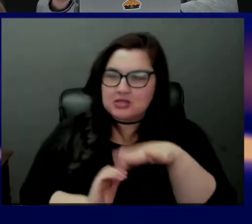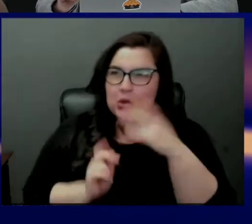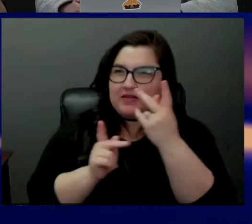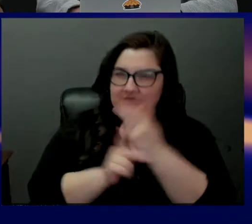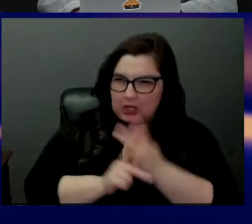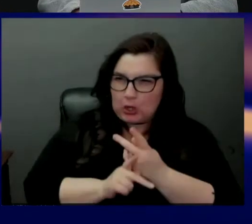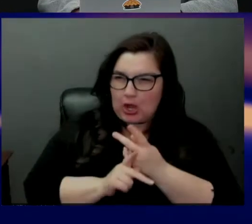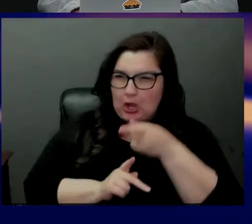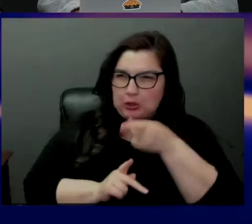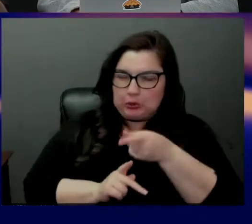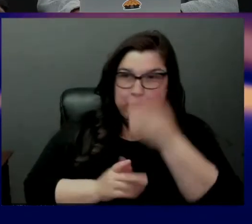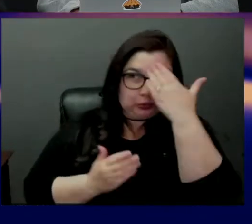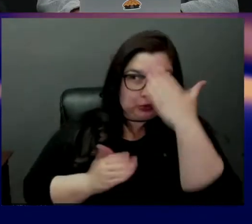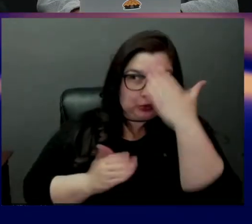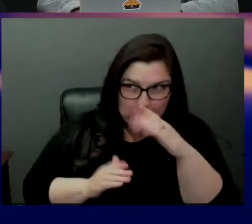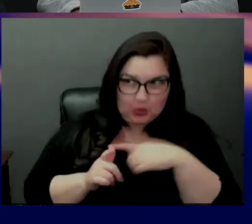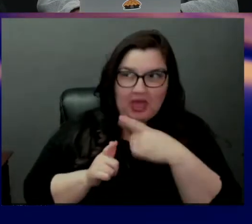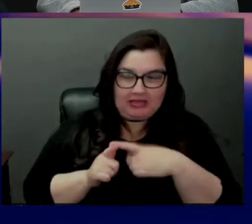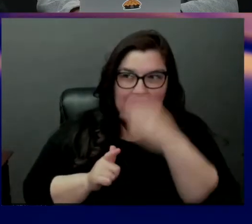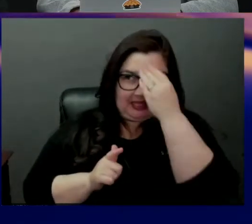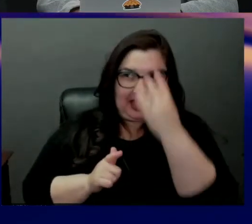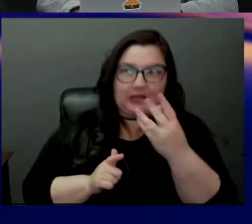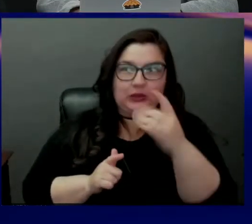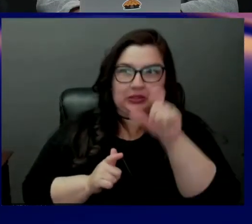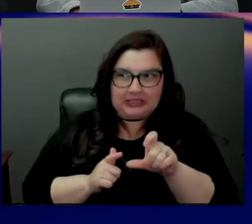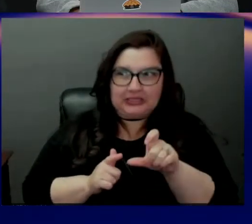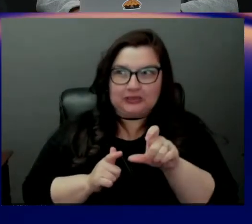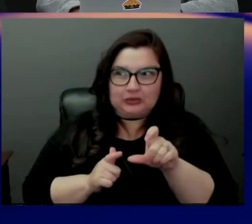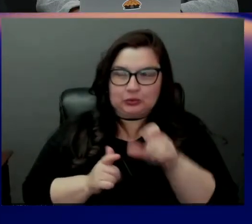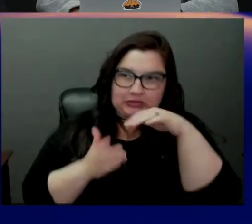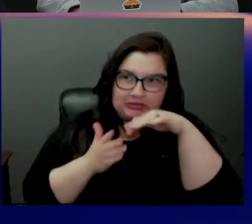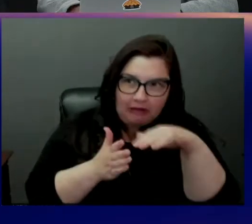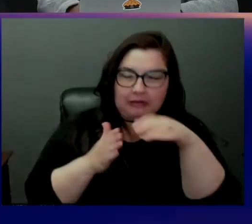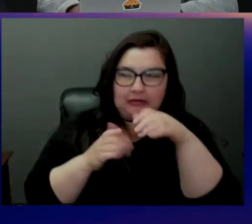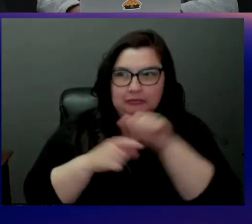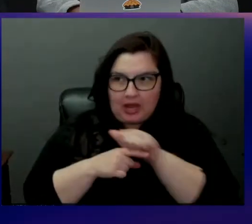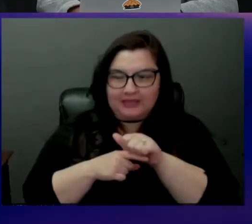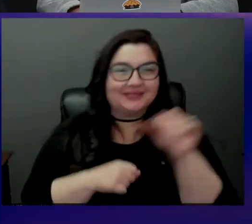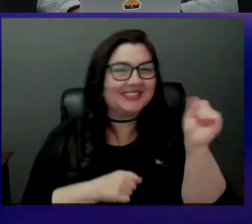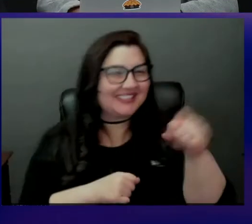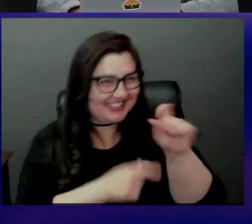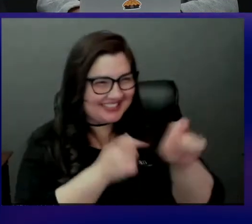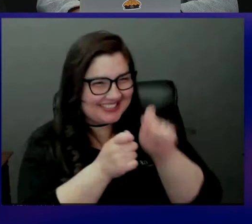[Steve] And then tell you where you need to fill the gaps? Exactly, so right now I'm in the object storage learning plan,